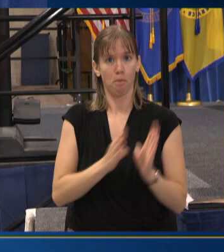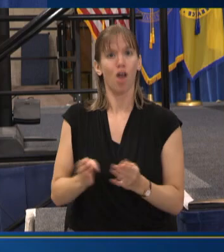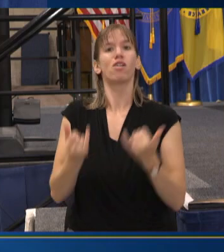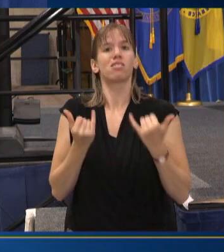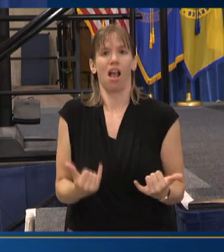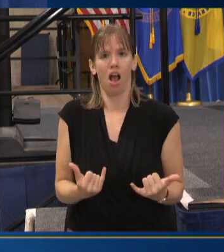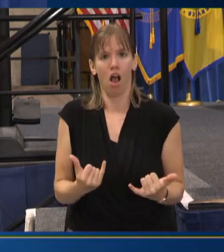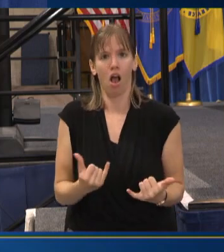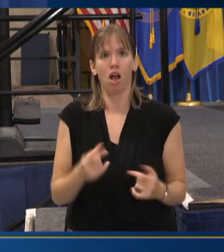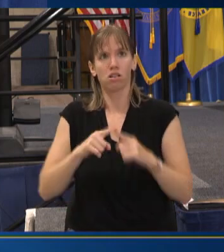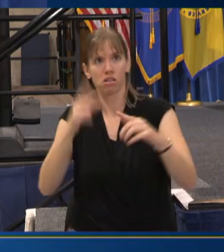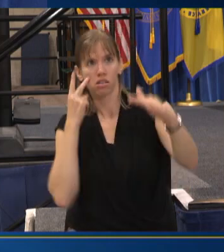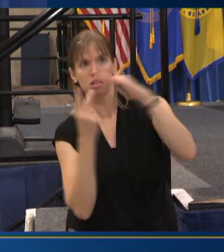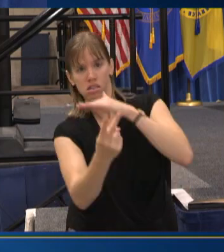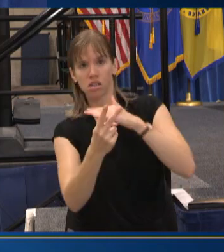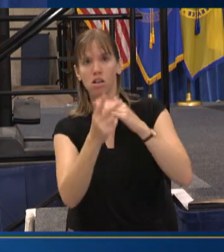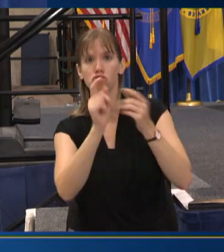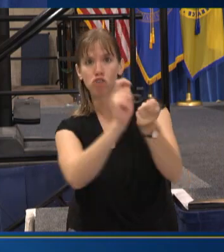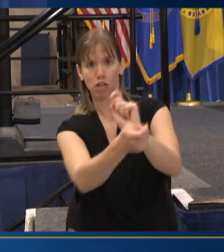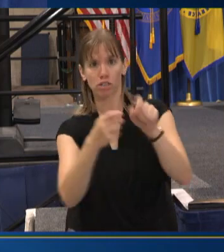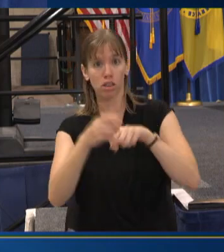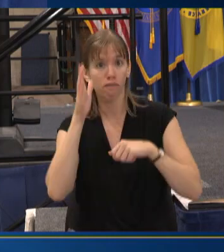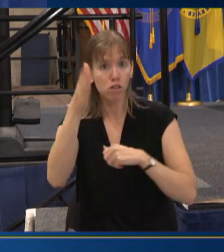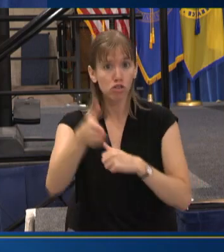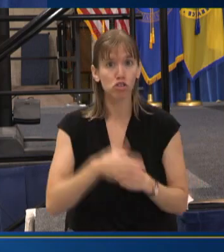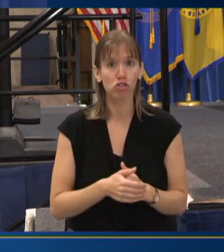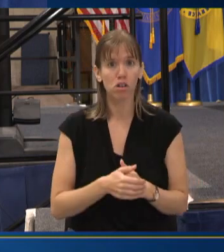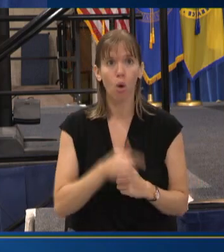expect in the future and that we know are coming in the future.